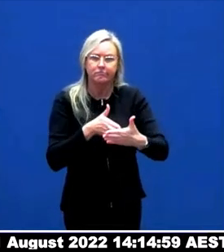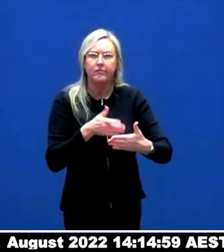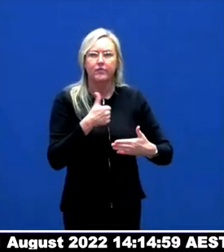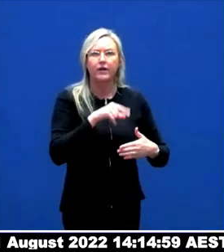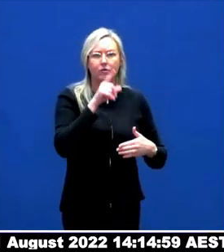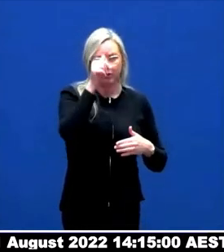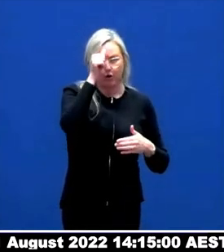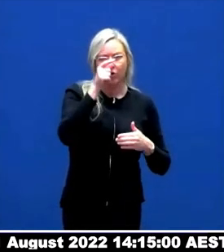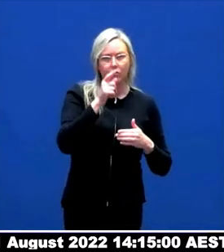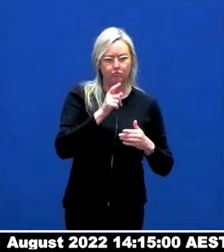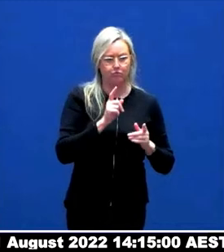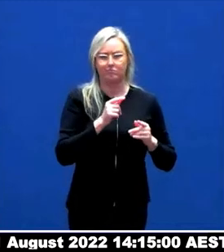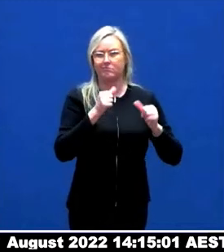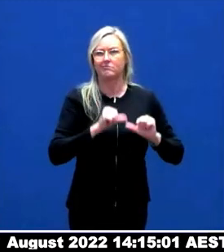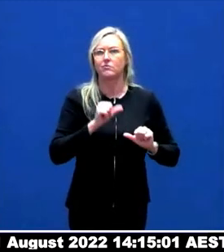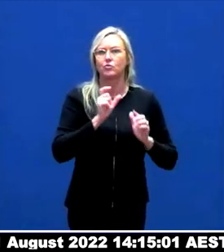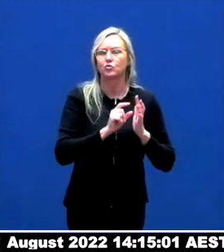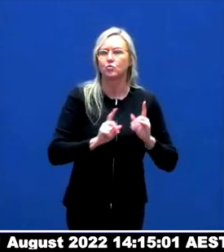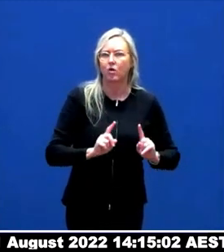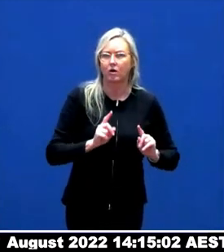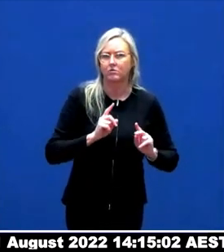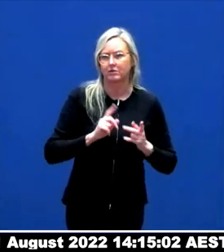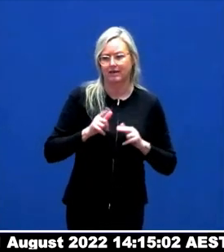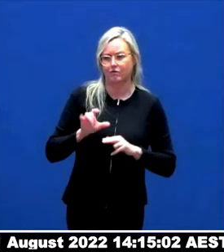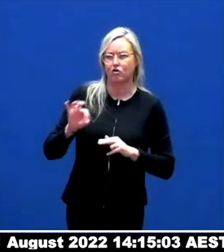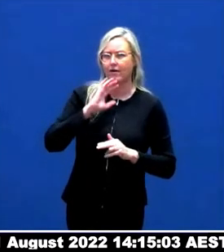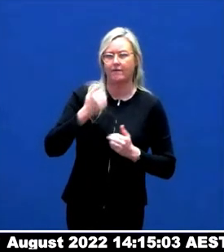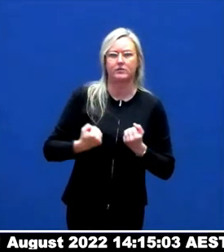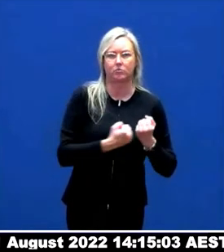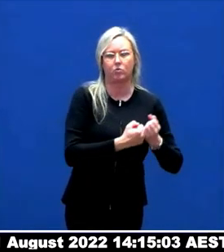Does the fact that some of the witnesses are telling us they don't know what